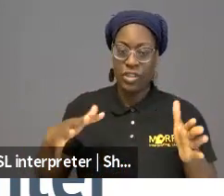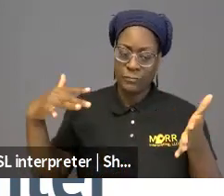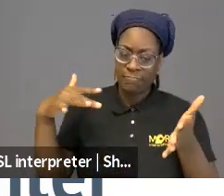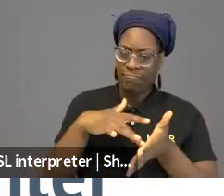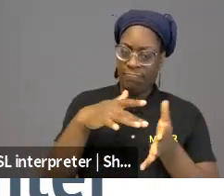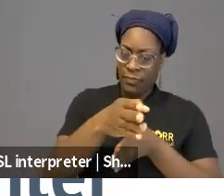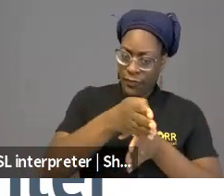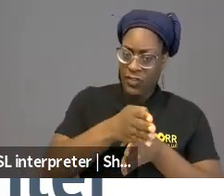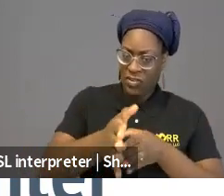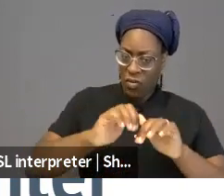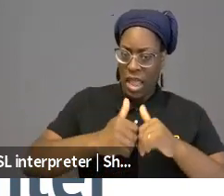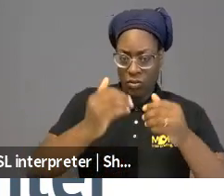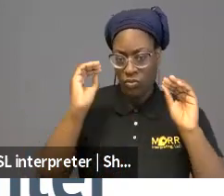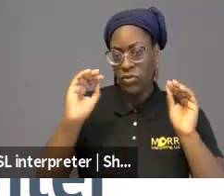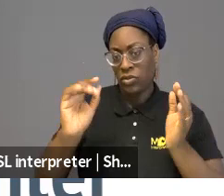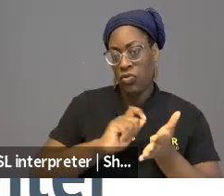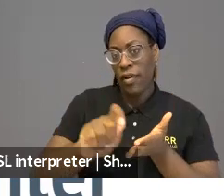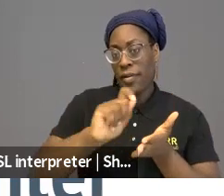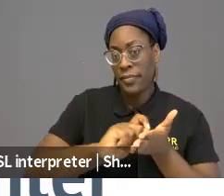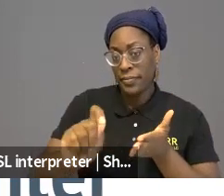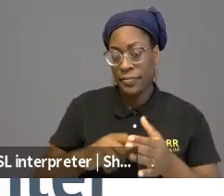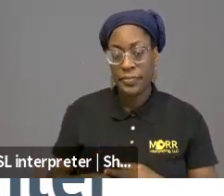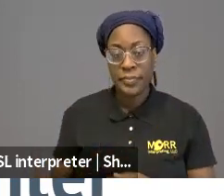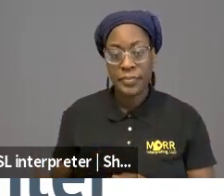entirely online remote team and work with students online as well, the pandemic really brought